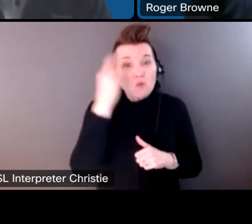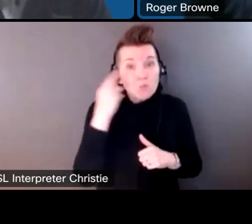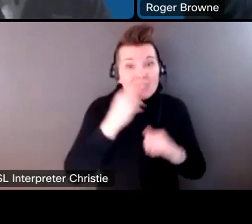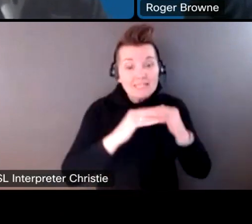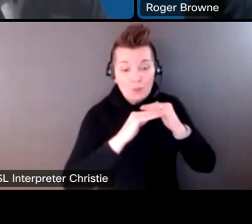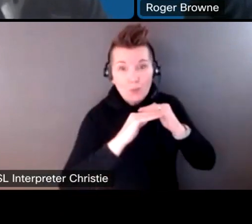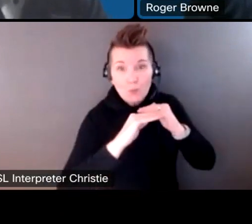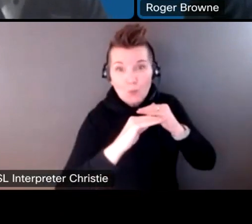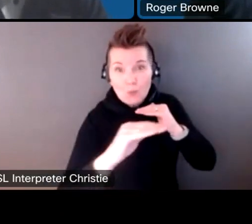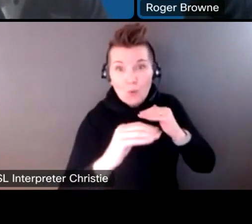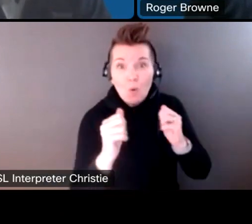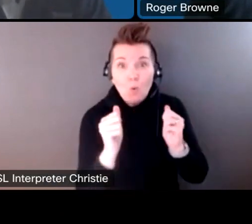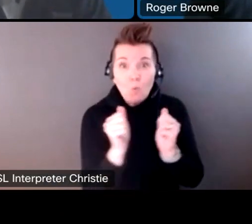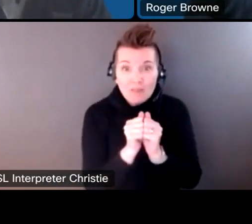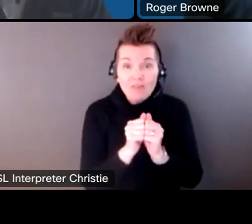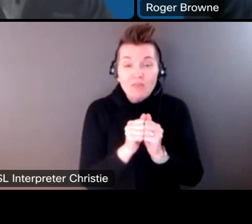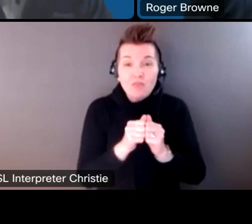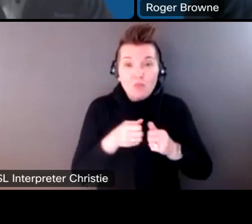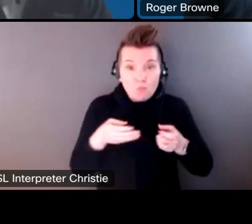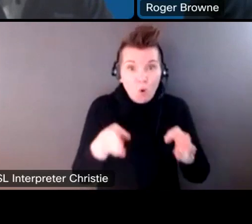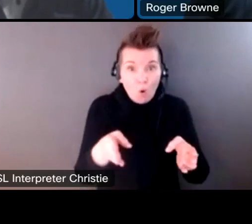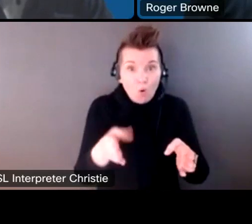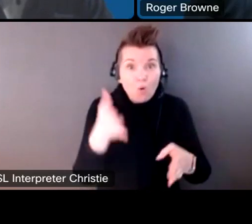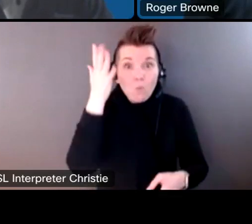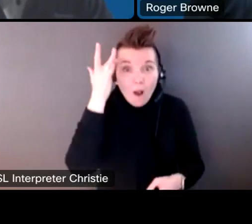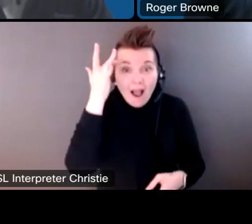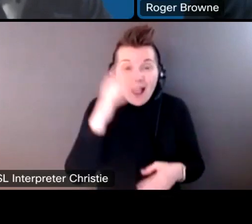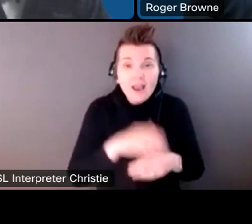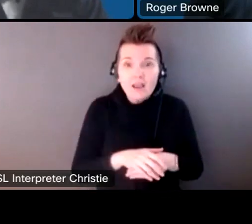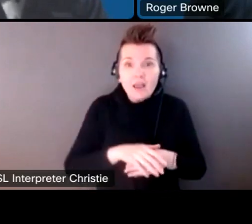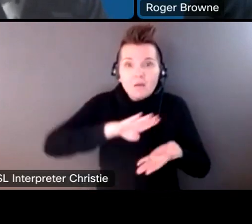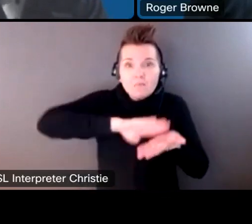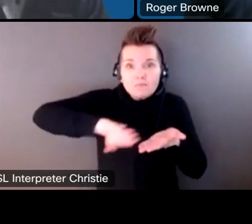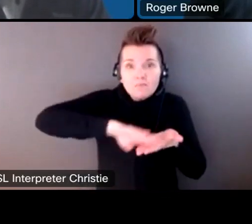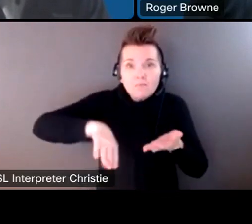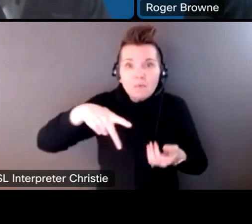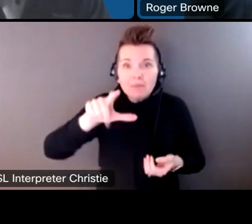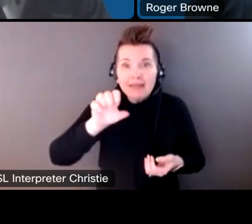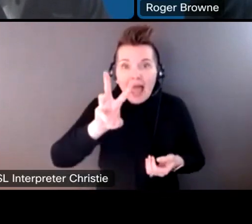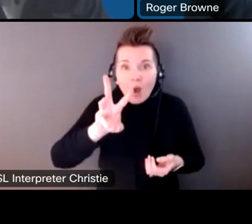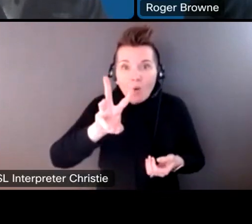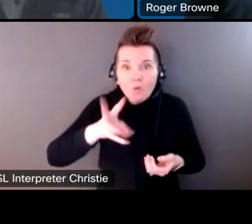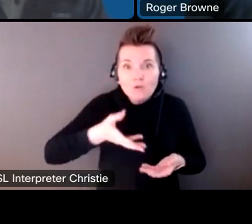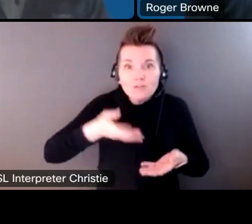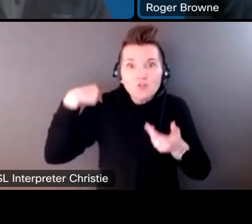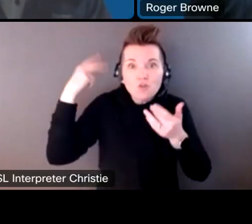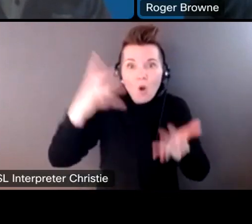especially in the wintertime, is plows hit them and then move the plates. And then we have an open pit.